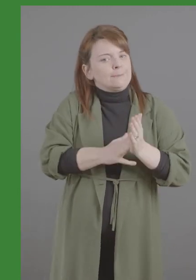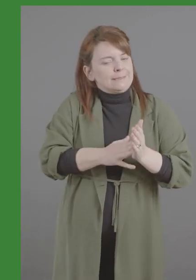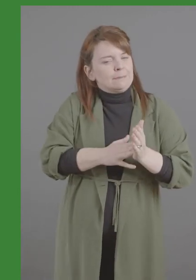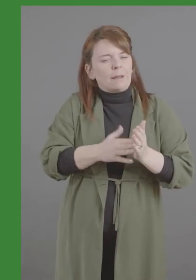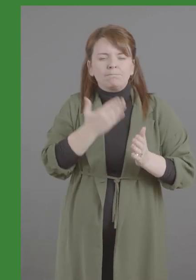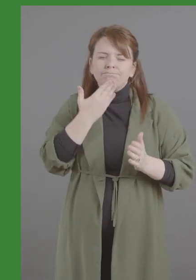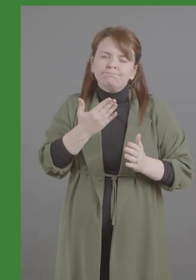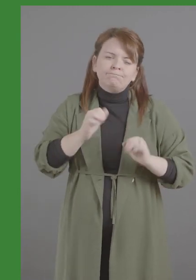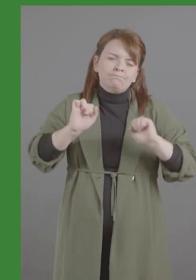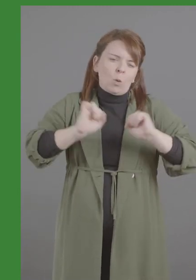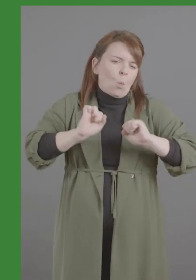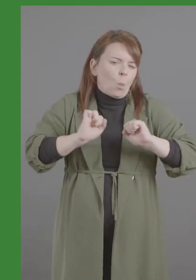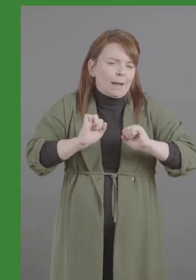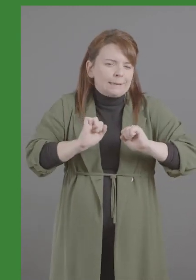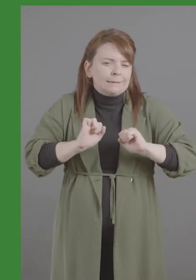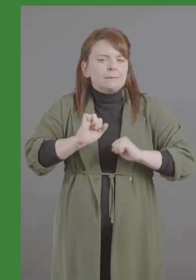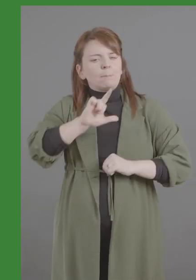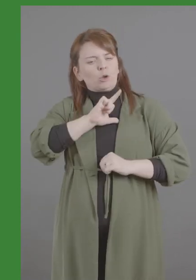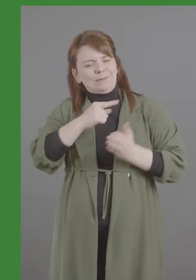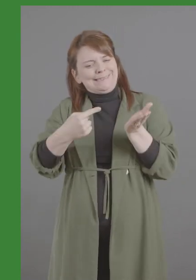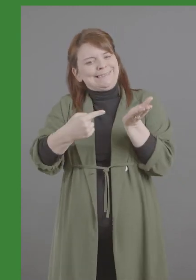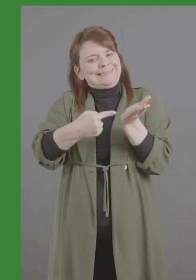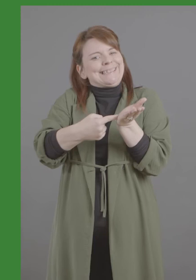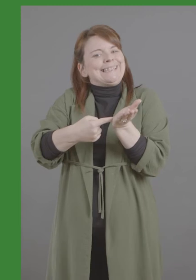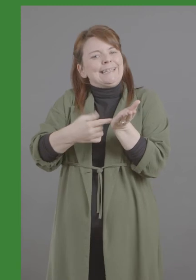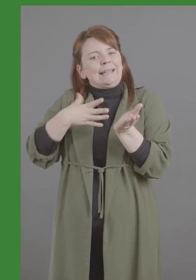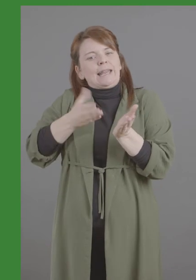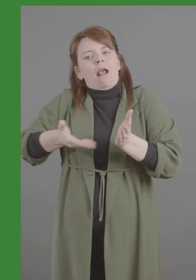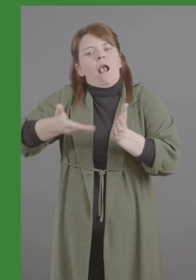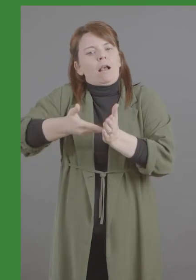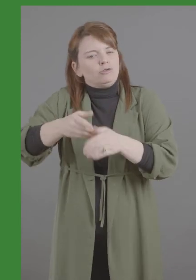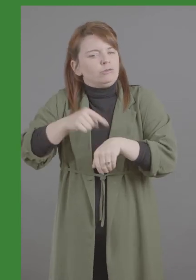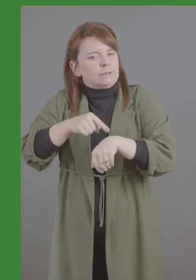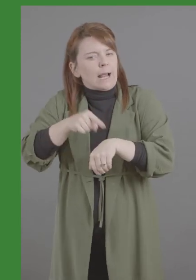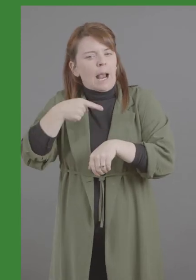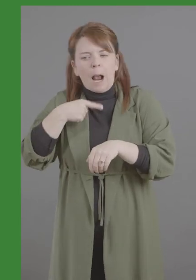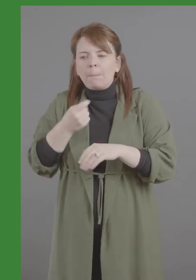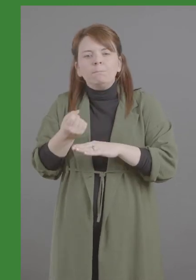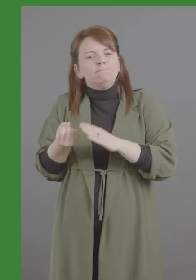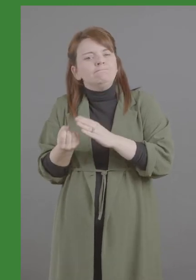30 minutes to record a negative result as the test line 'T' may take this long to appear.